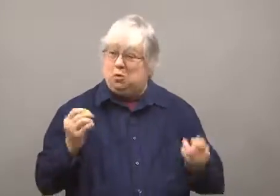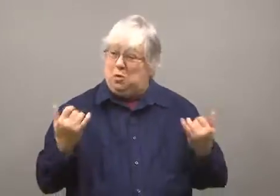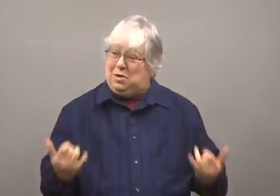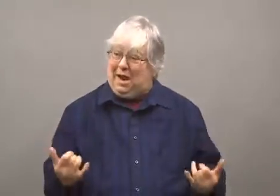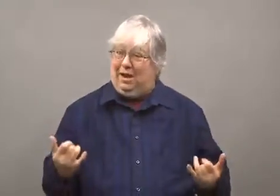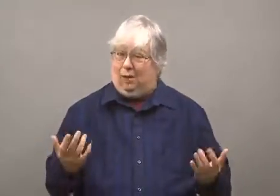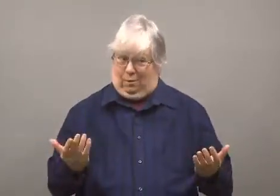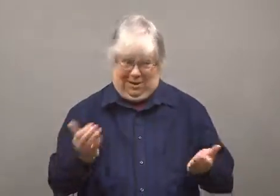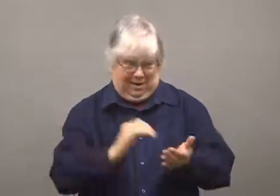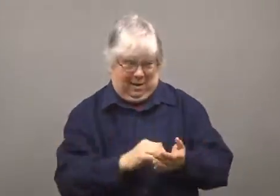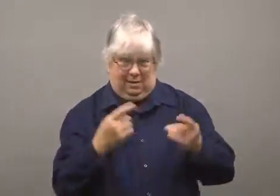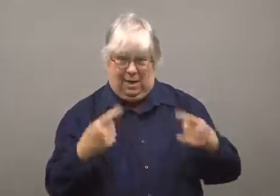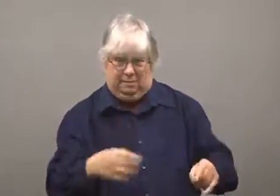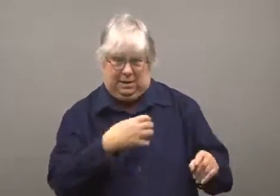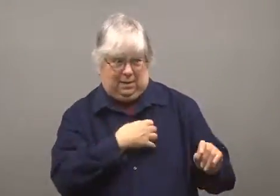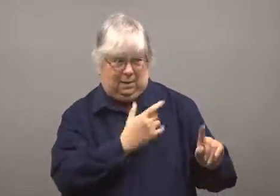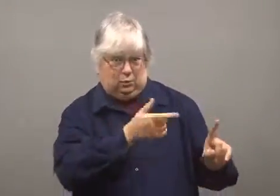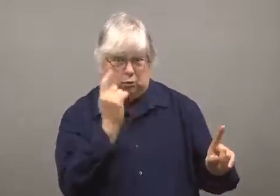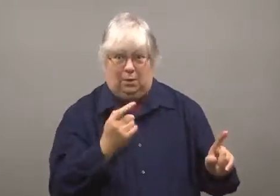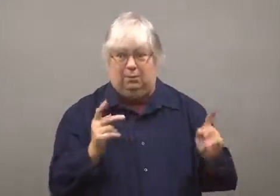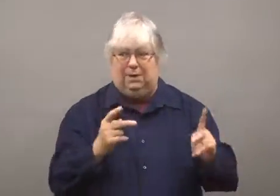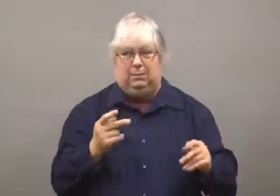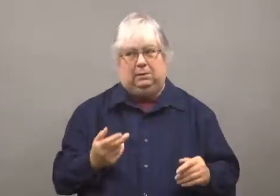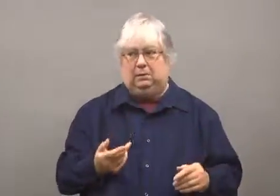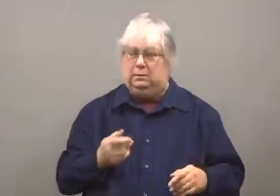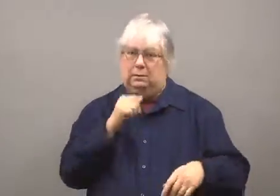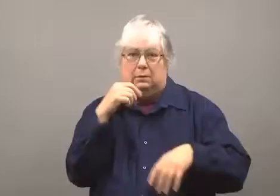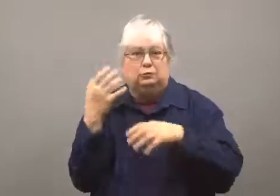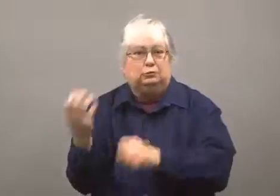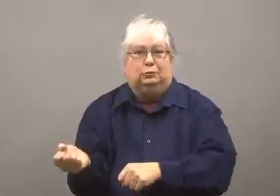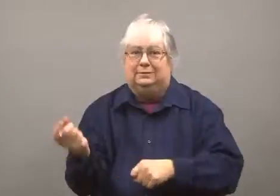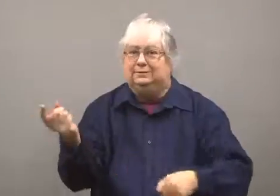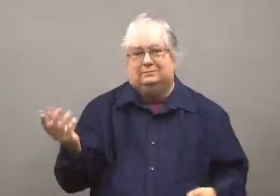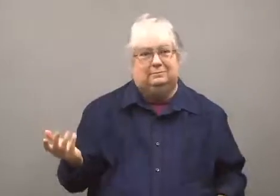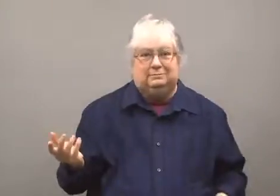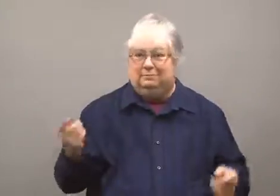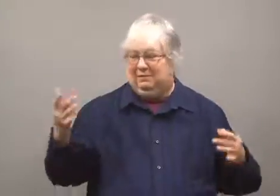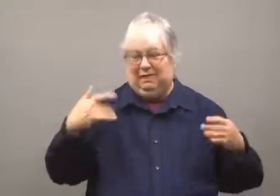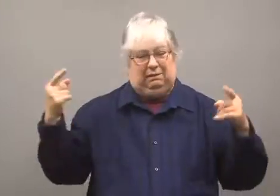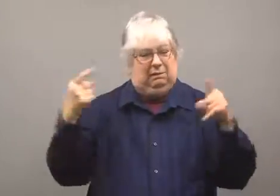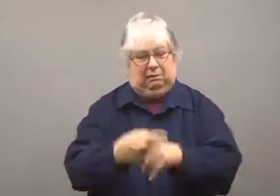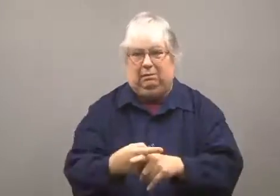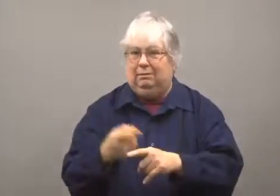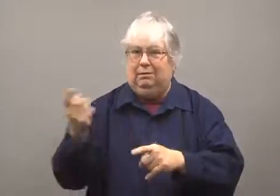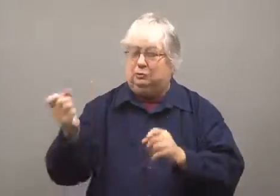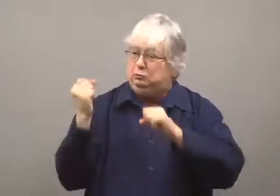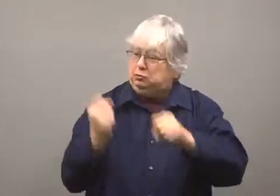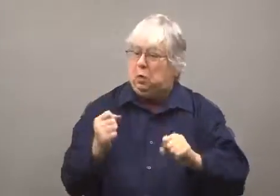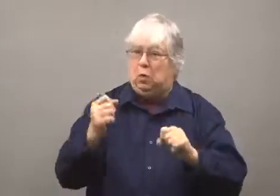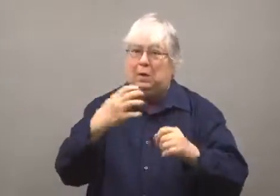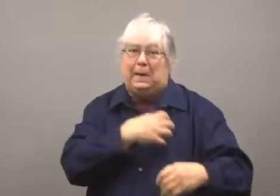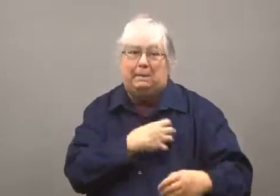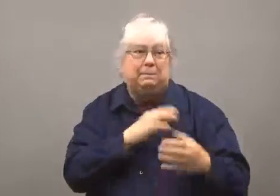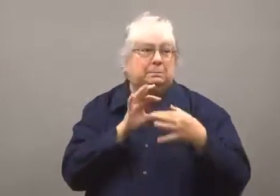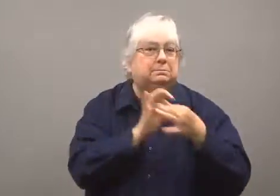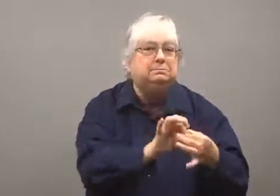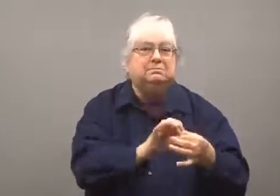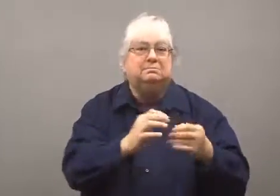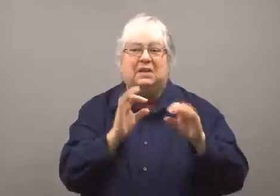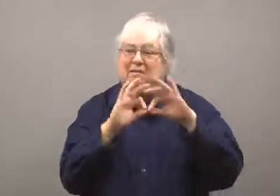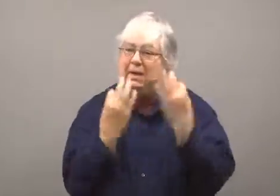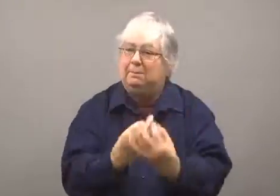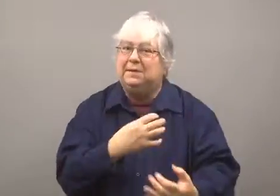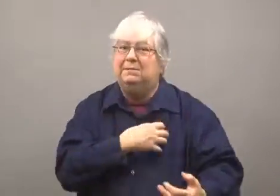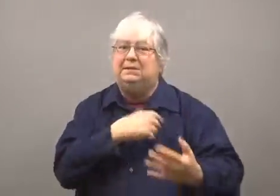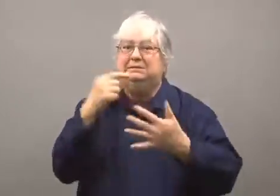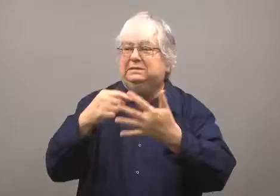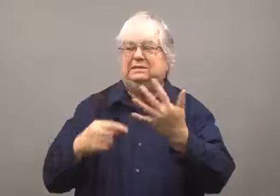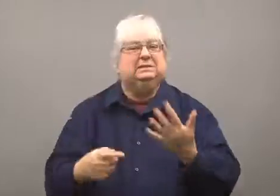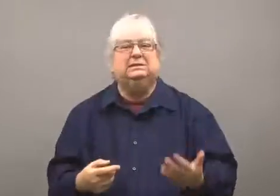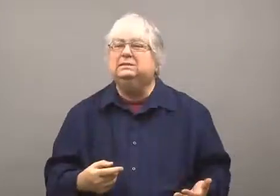So now, with another police shooting, people didn't feel McCulloch could be trusted.